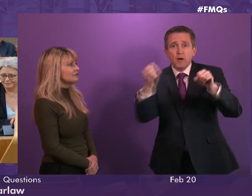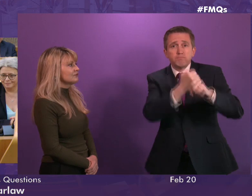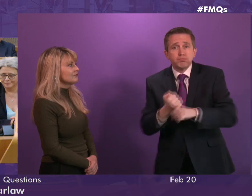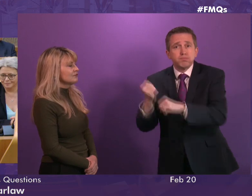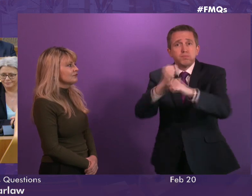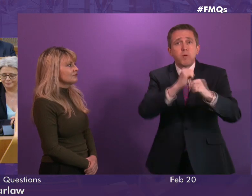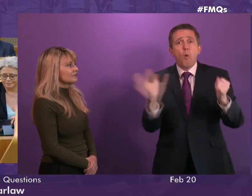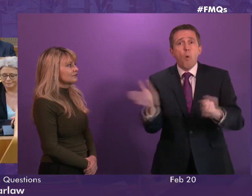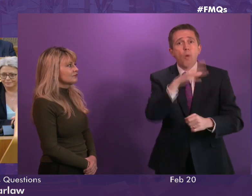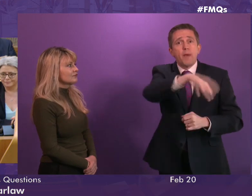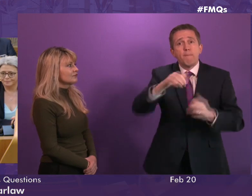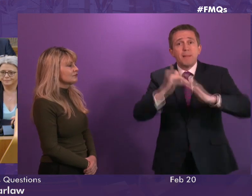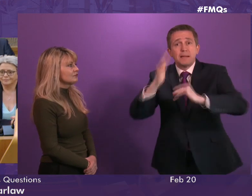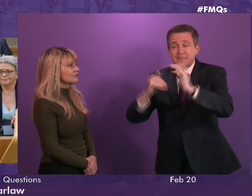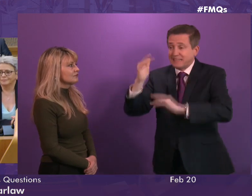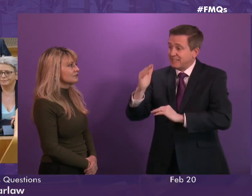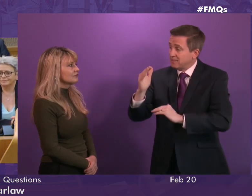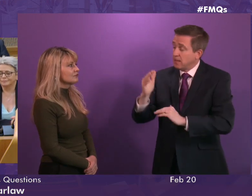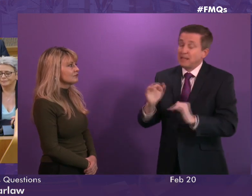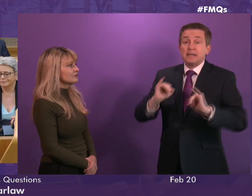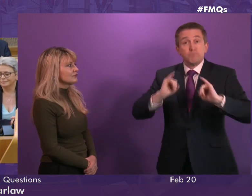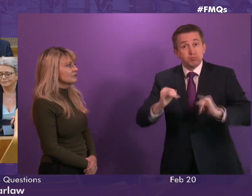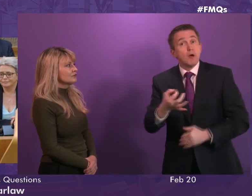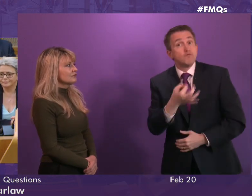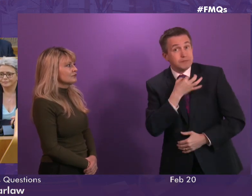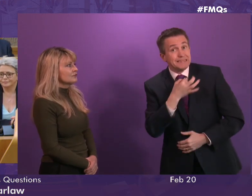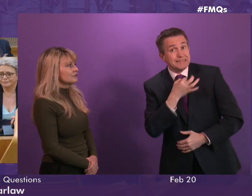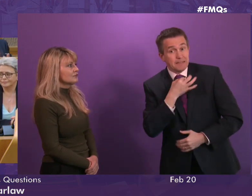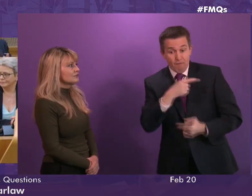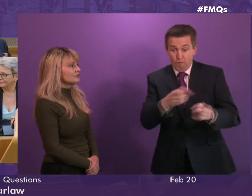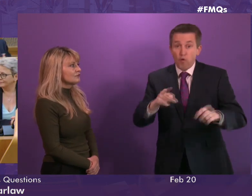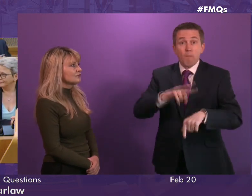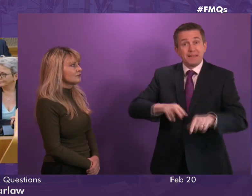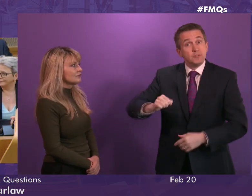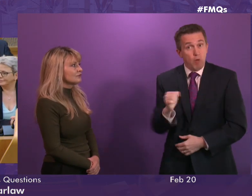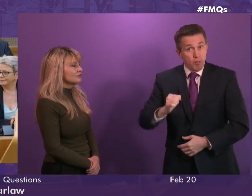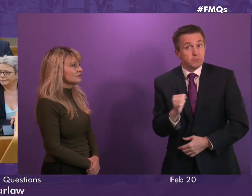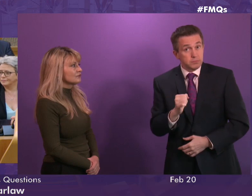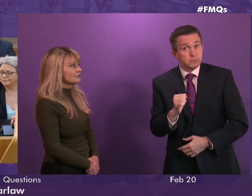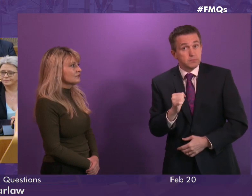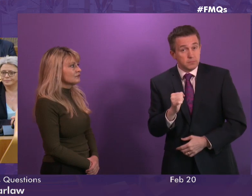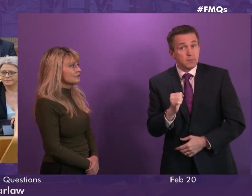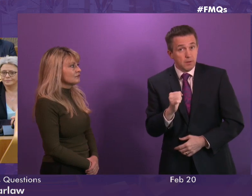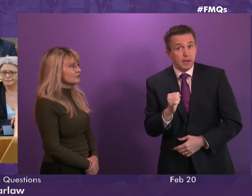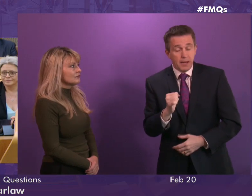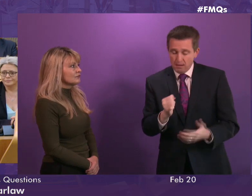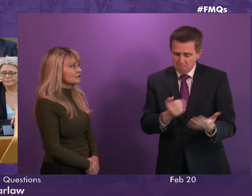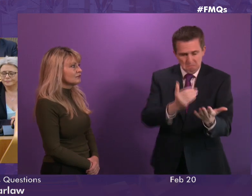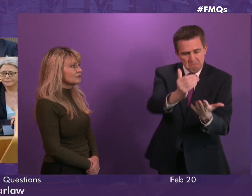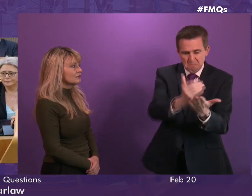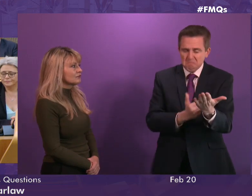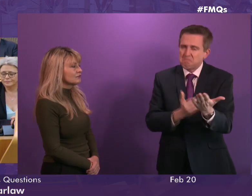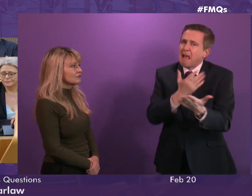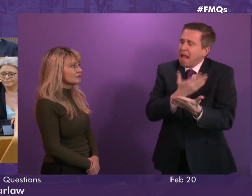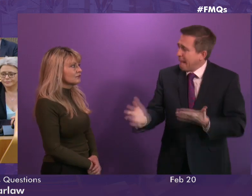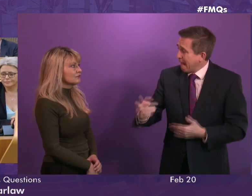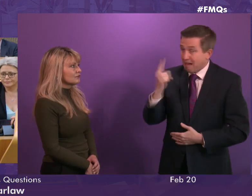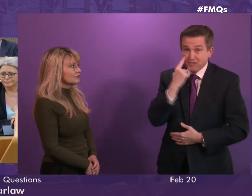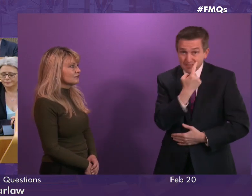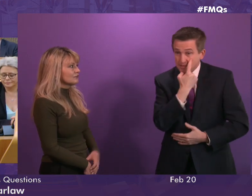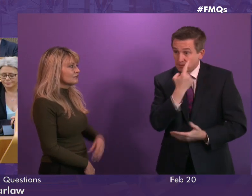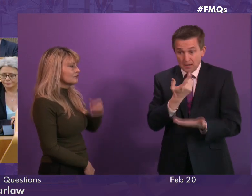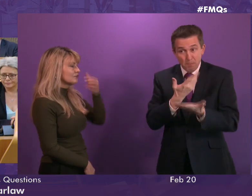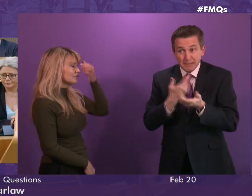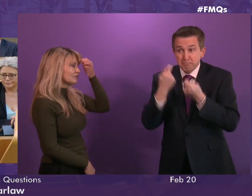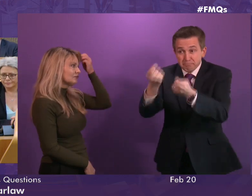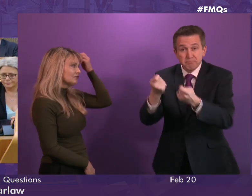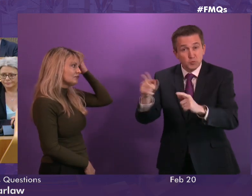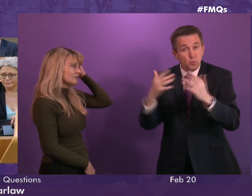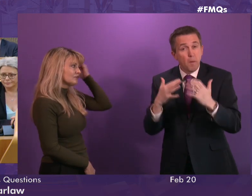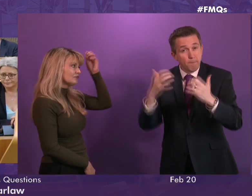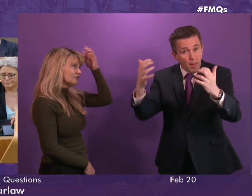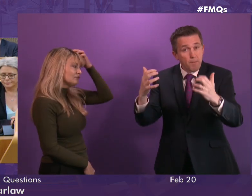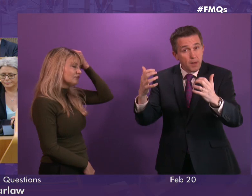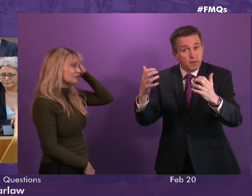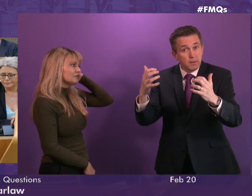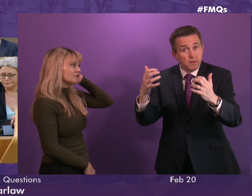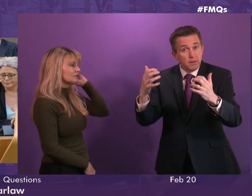The wider risk here is obvious, and it has been spelled out bluntly by the Scottish Police